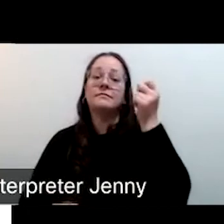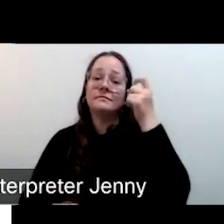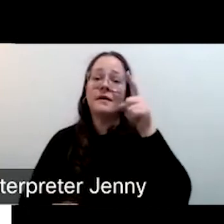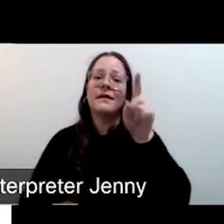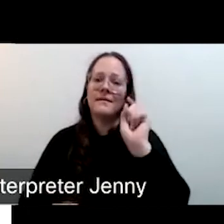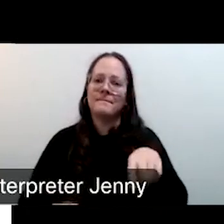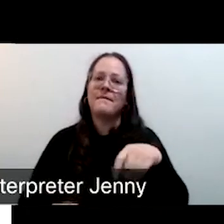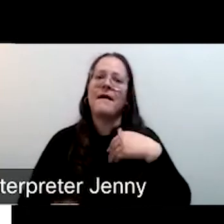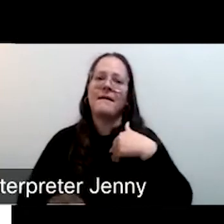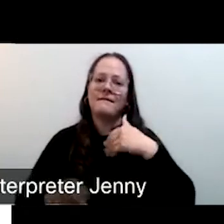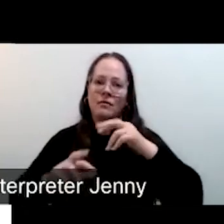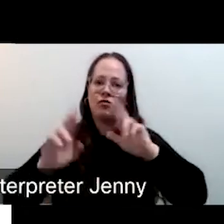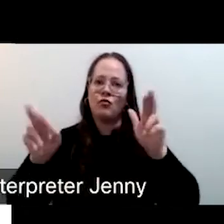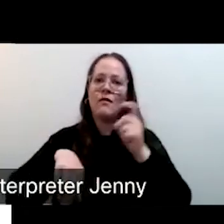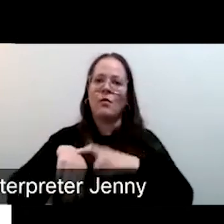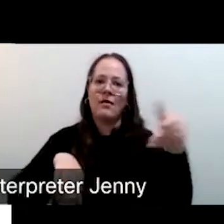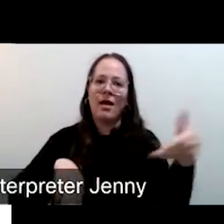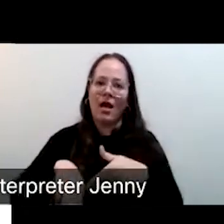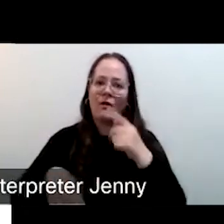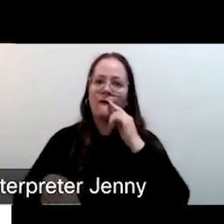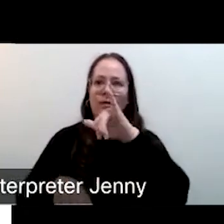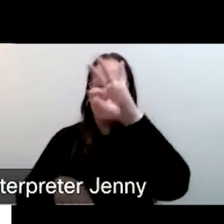into Federal Government positions through the program.